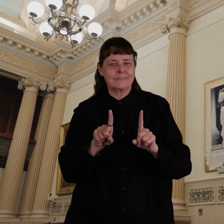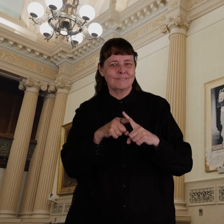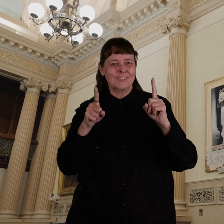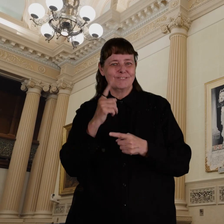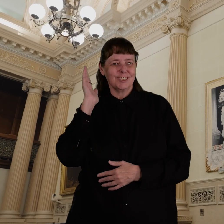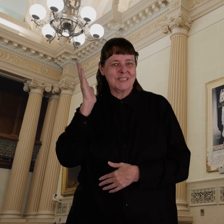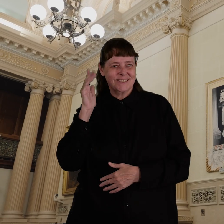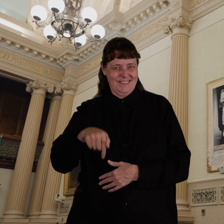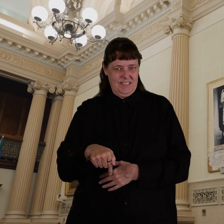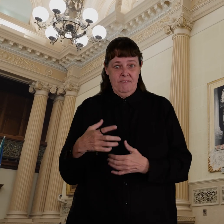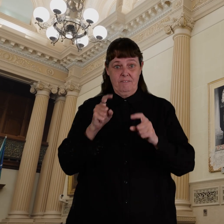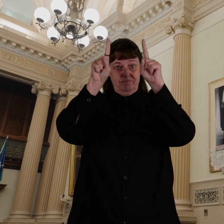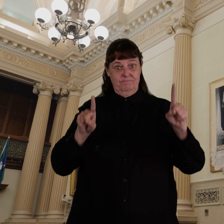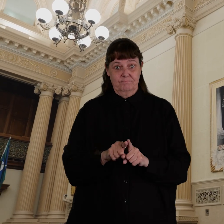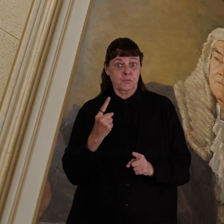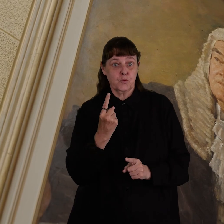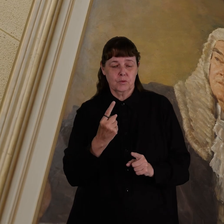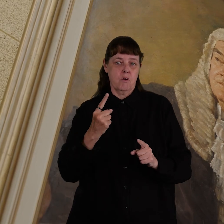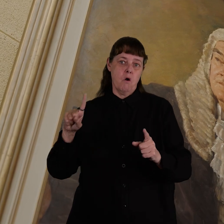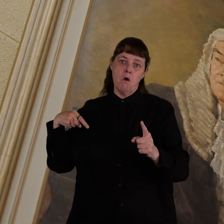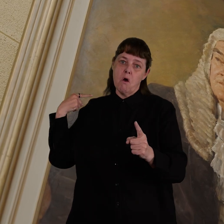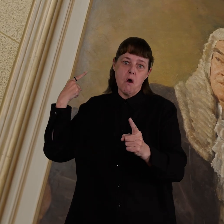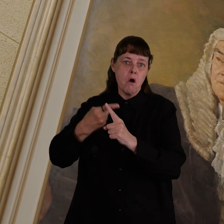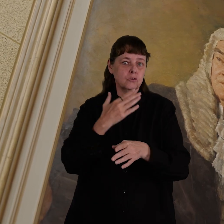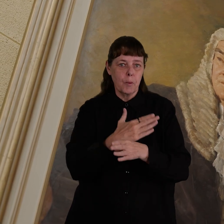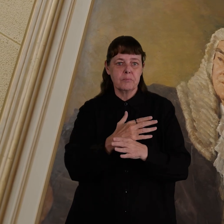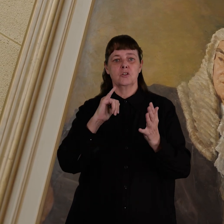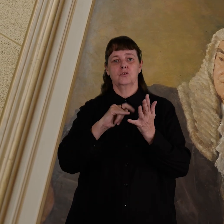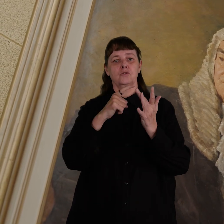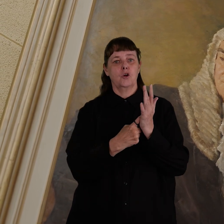have a portrait of our longest serving speaker, Sir Robert Nicholls. He was